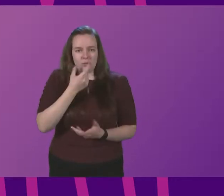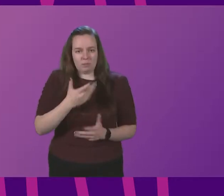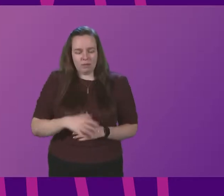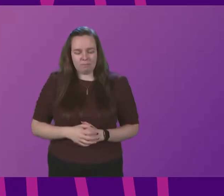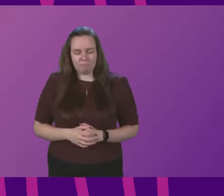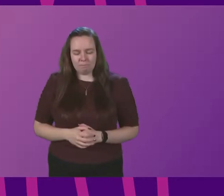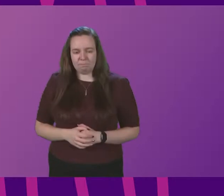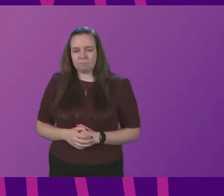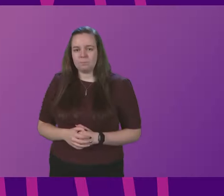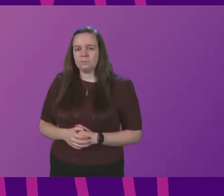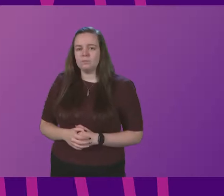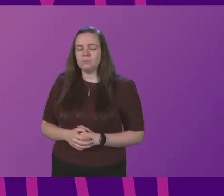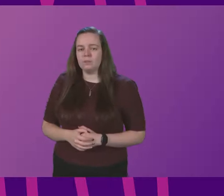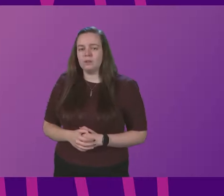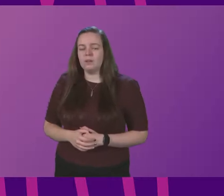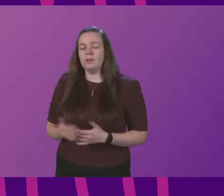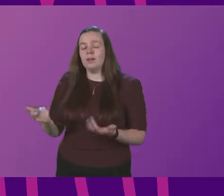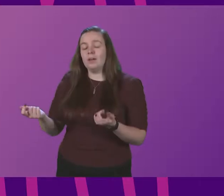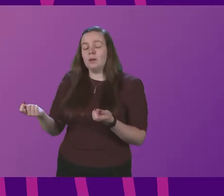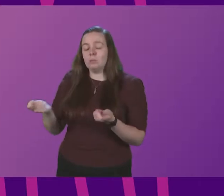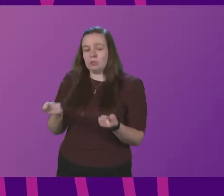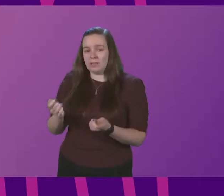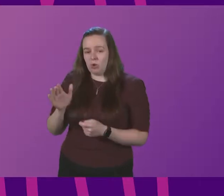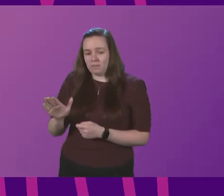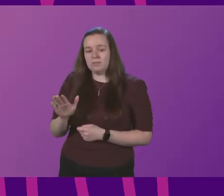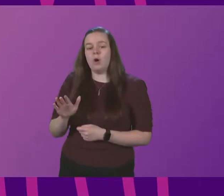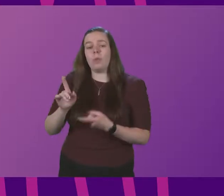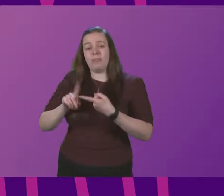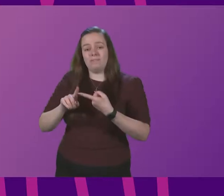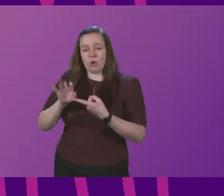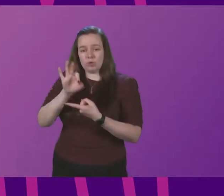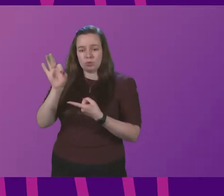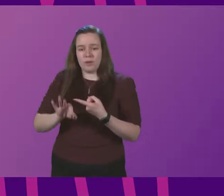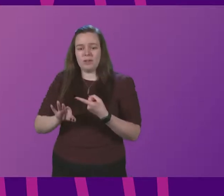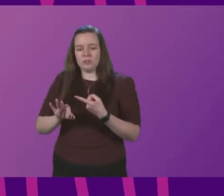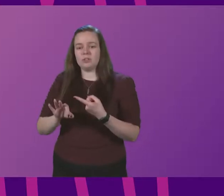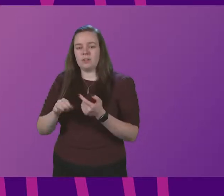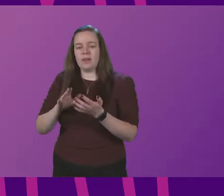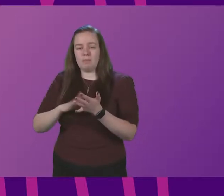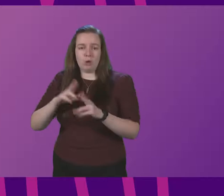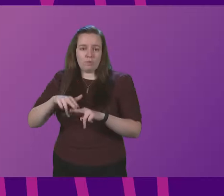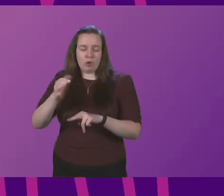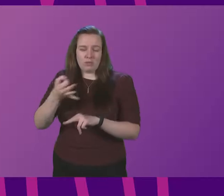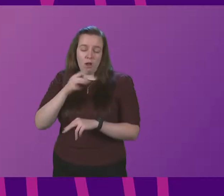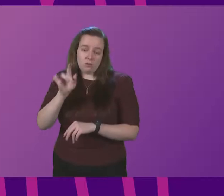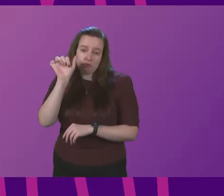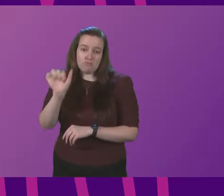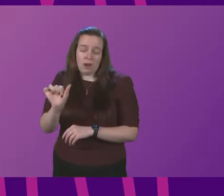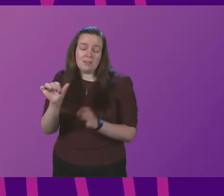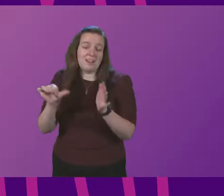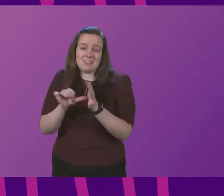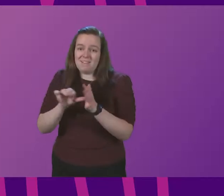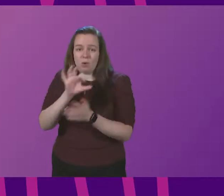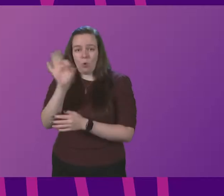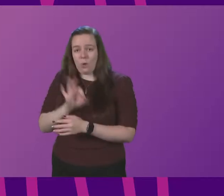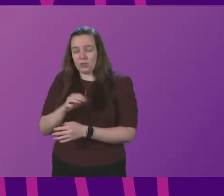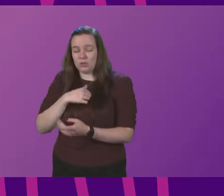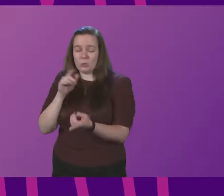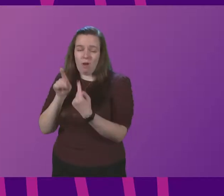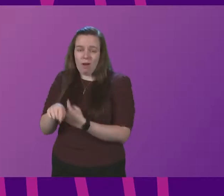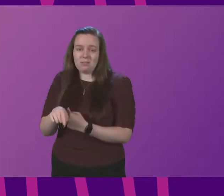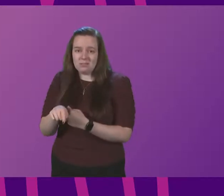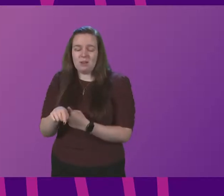Mr Fraser is right that his first question is difficult for me to answer. There are